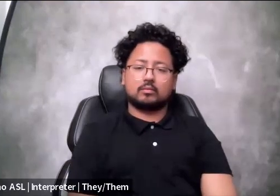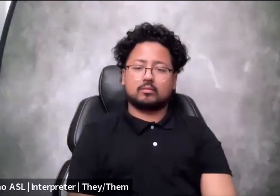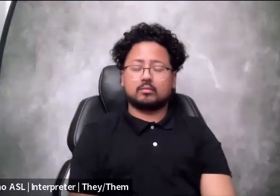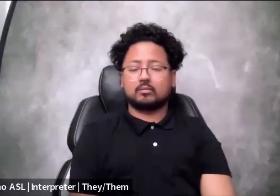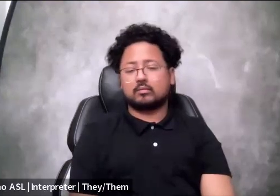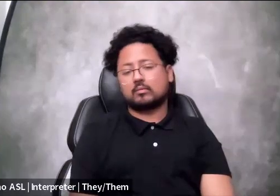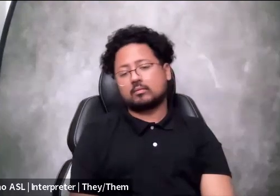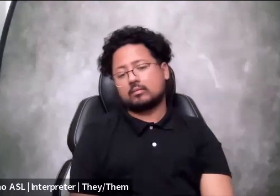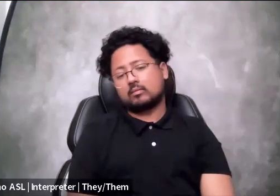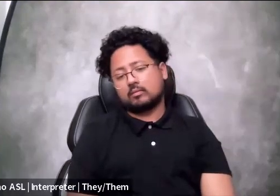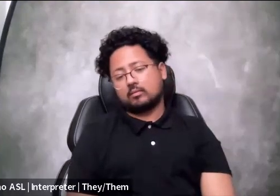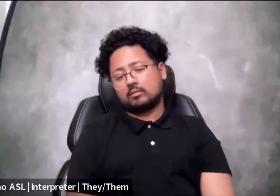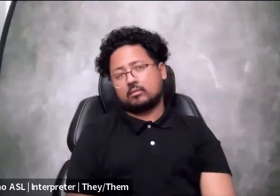I think what I want to just say is thank you